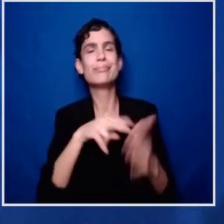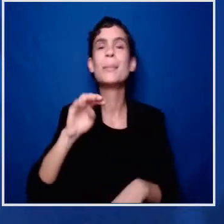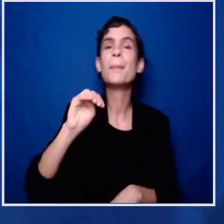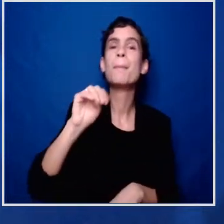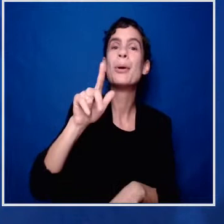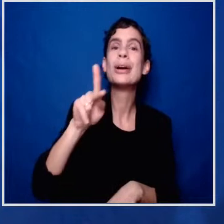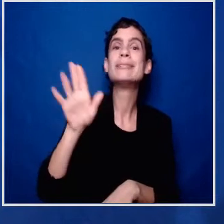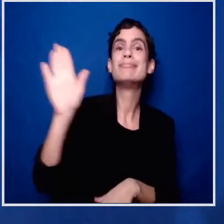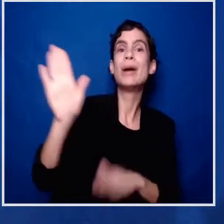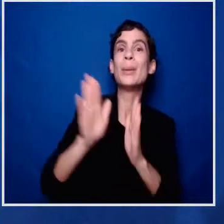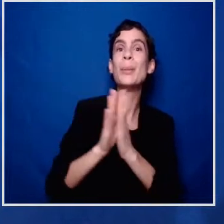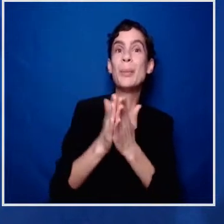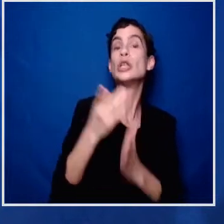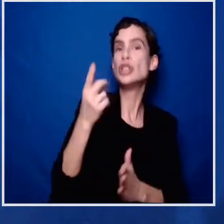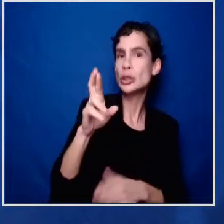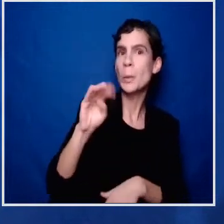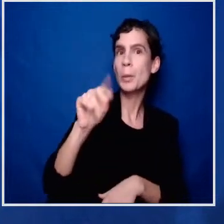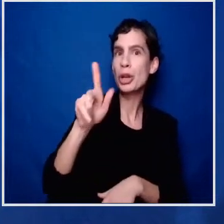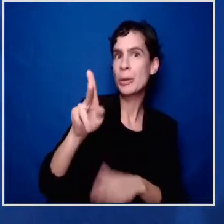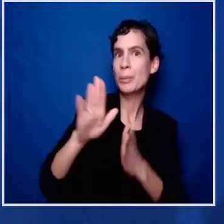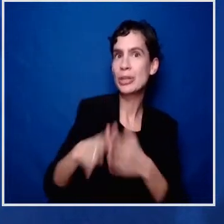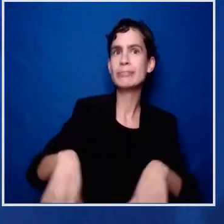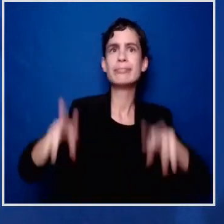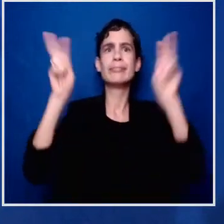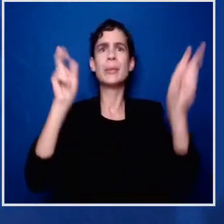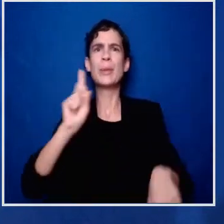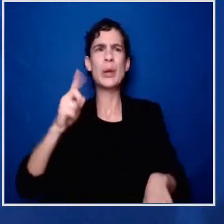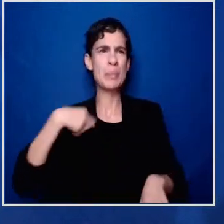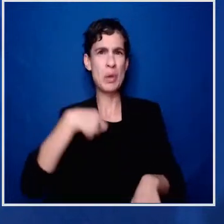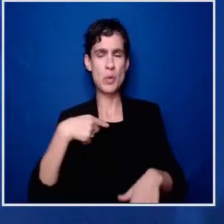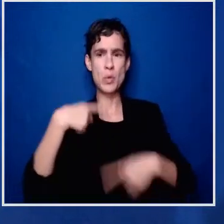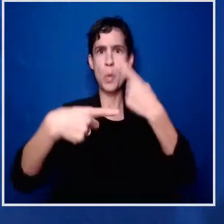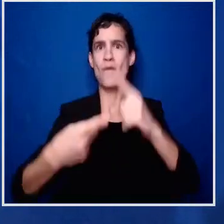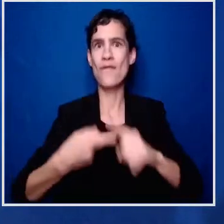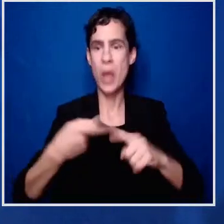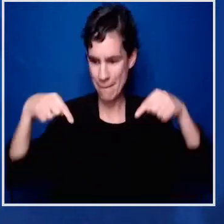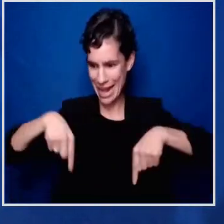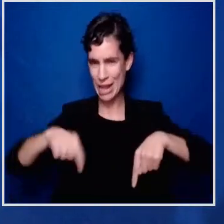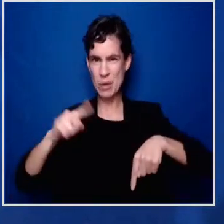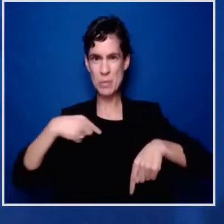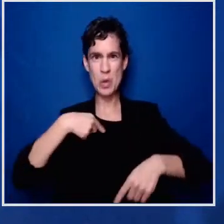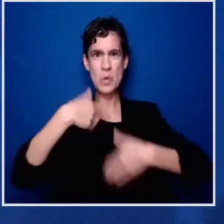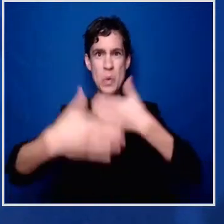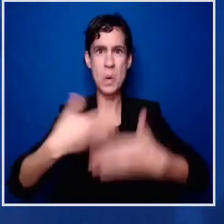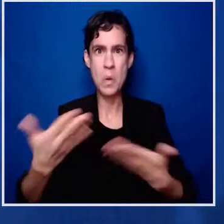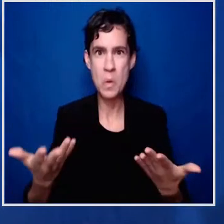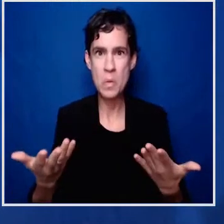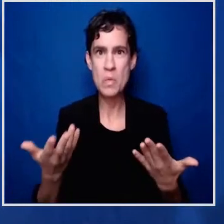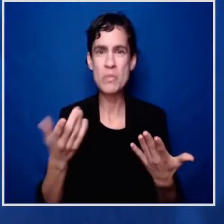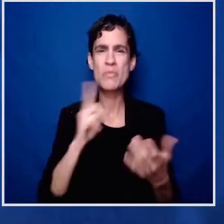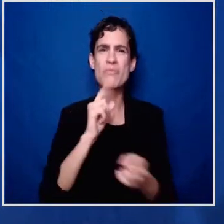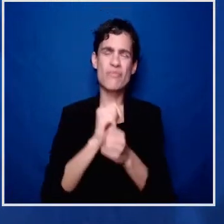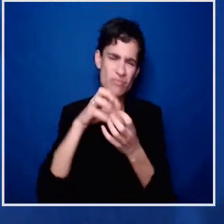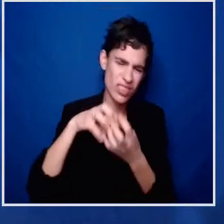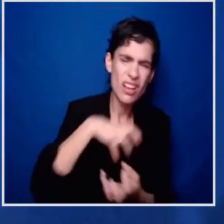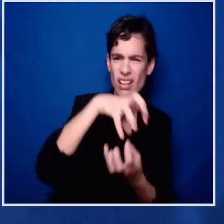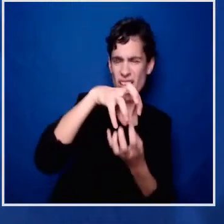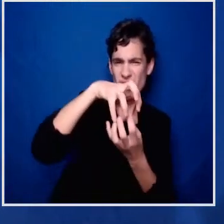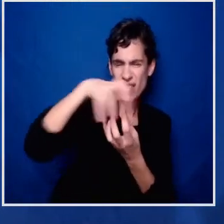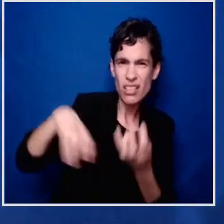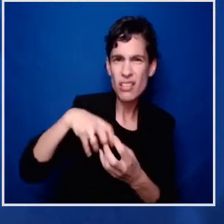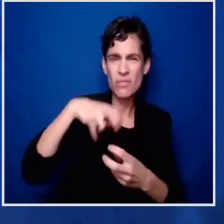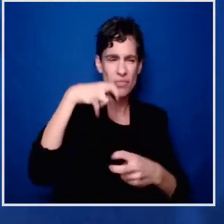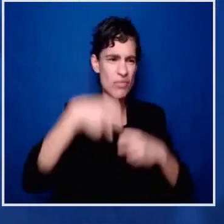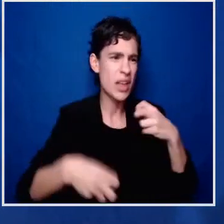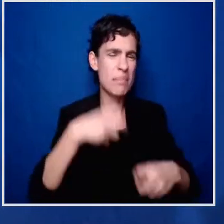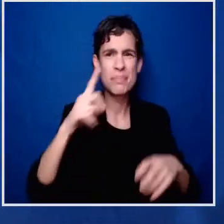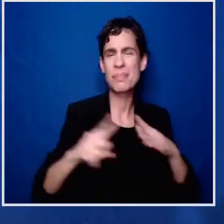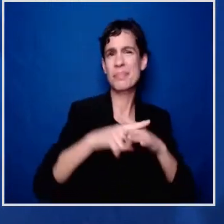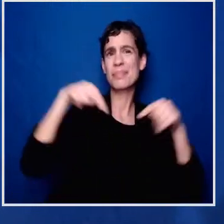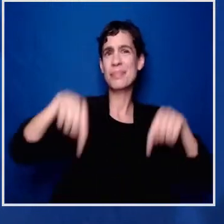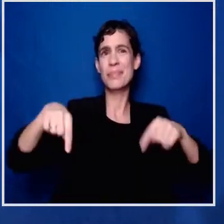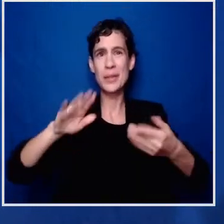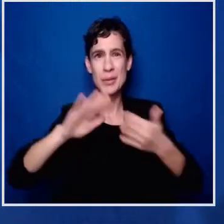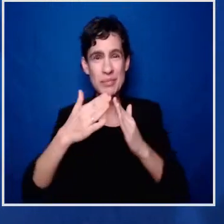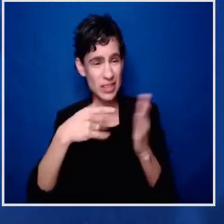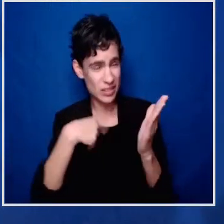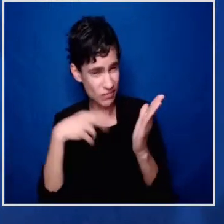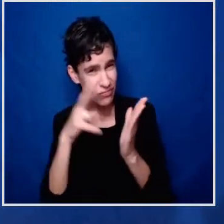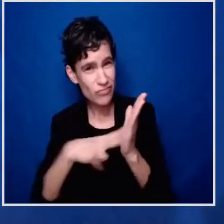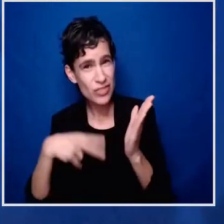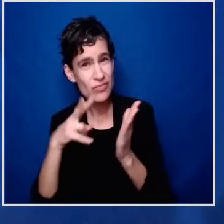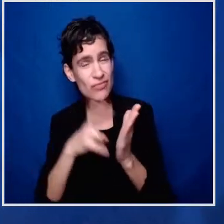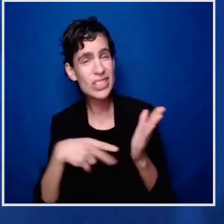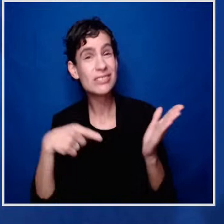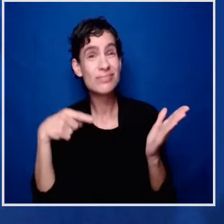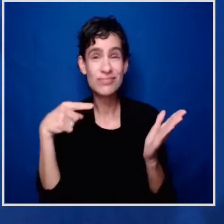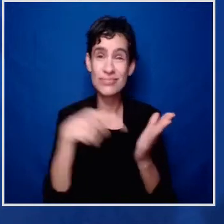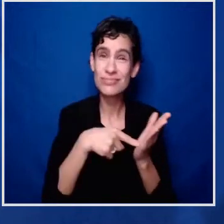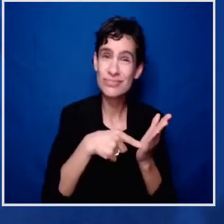"WHERE WE GO FROM HERE: CHAOS